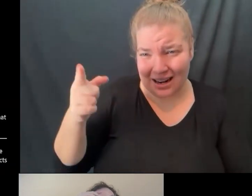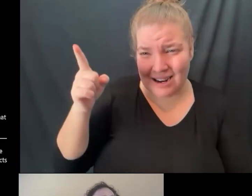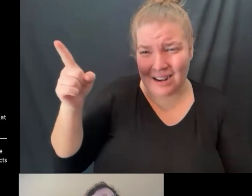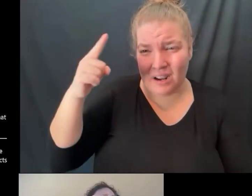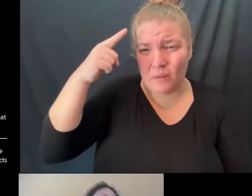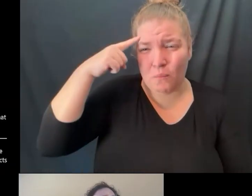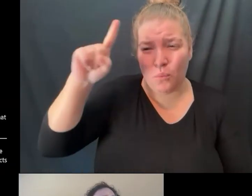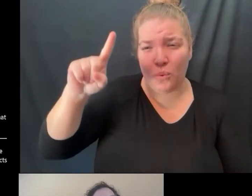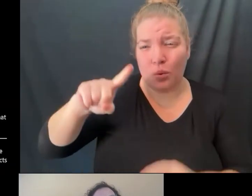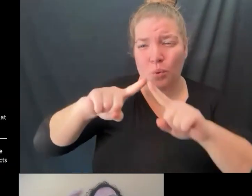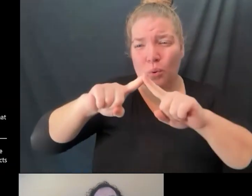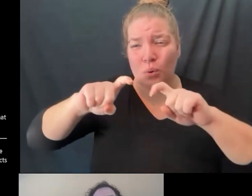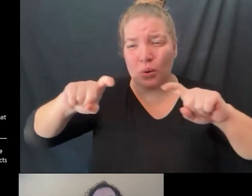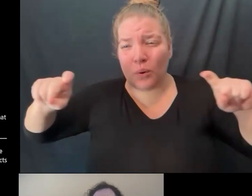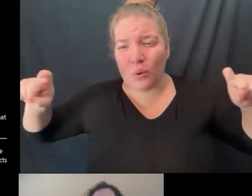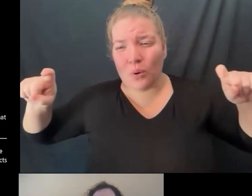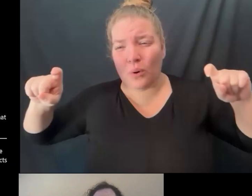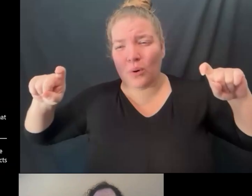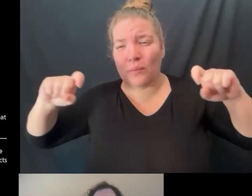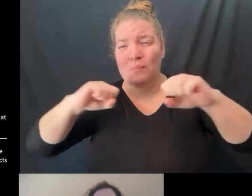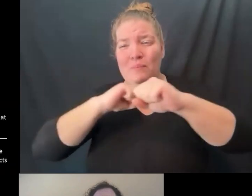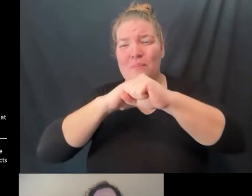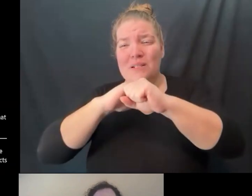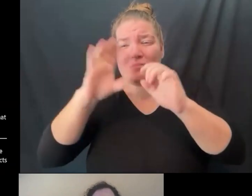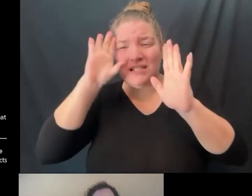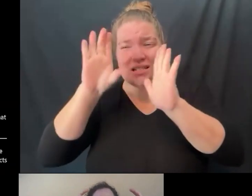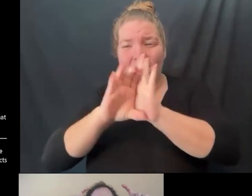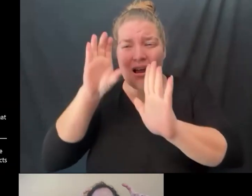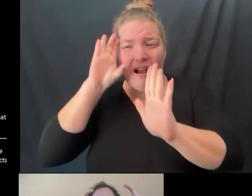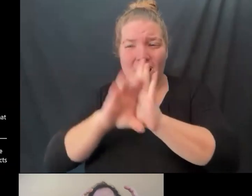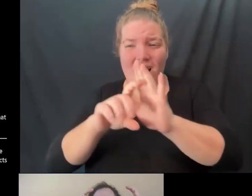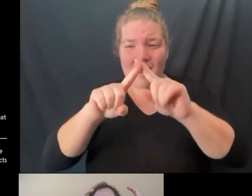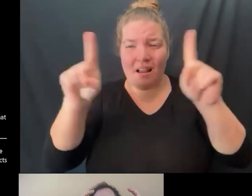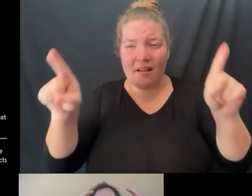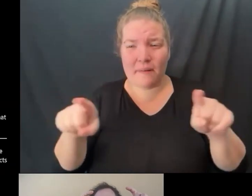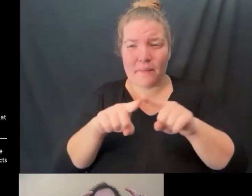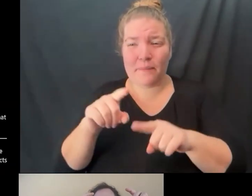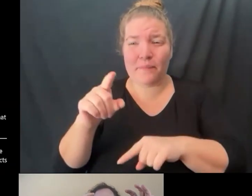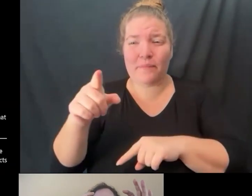WCAG in terms of everything about multimedia, but in your multimedia player, the actual player that's